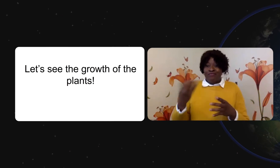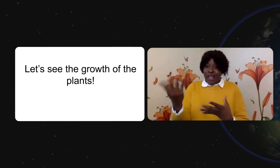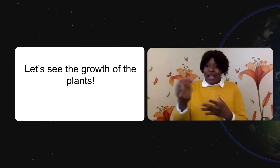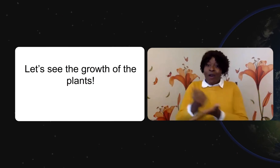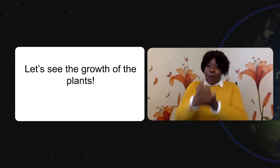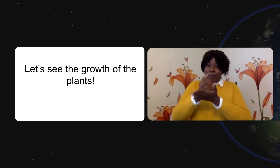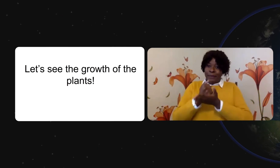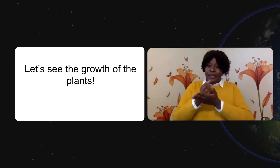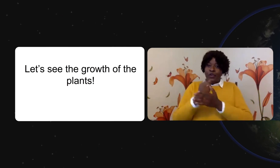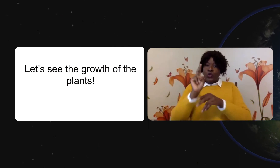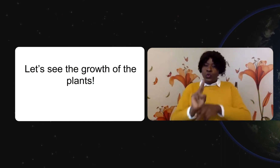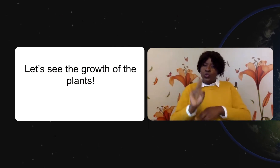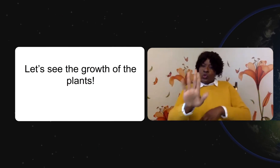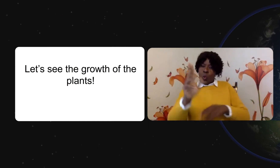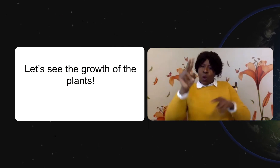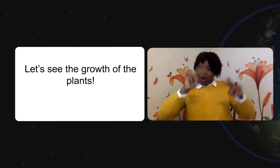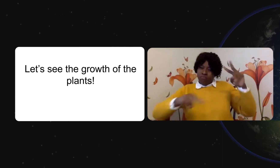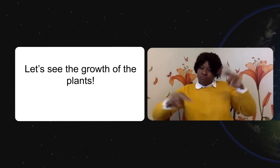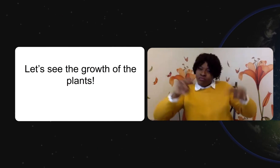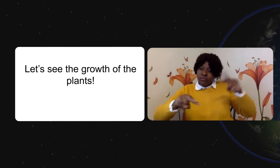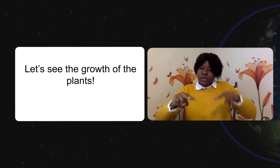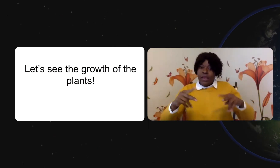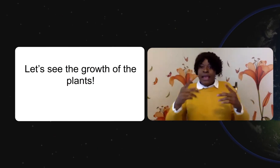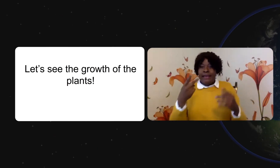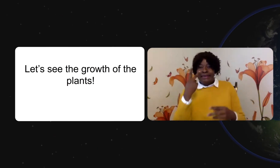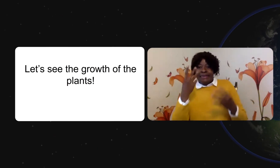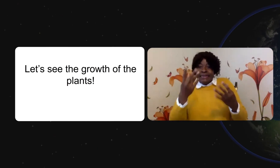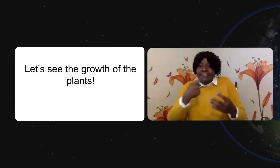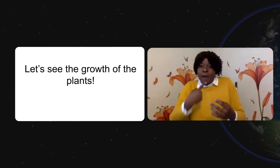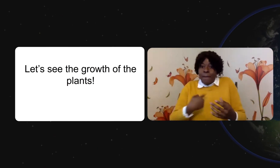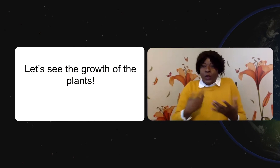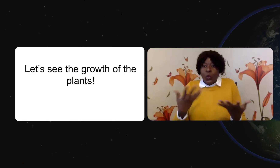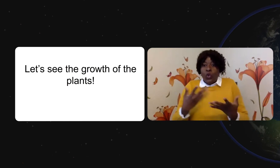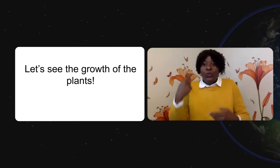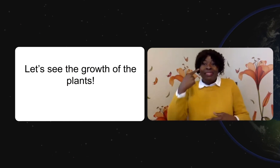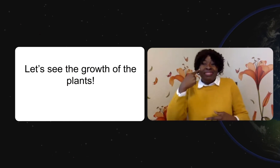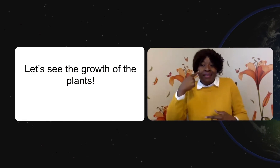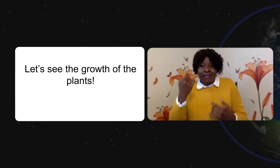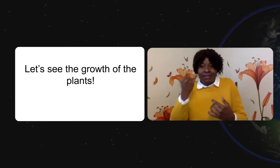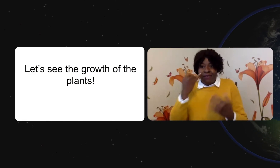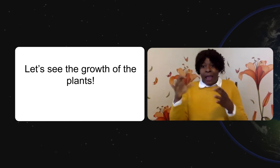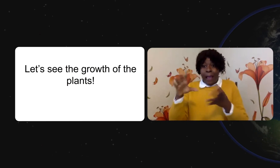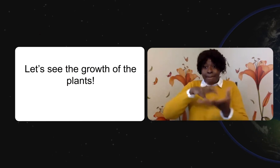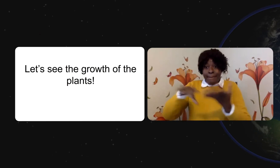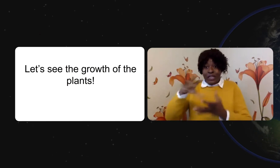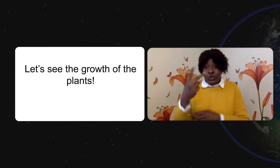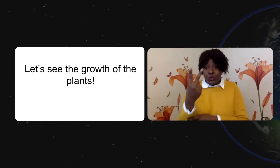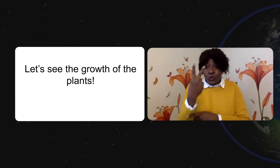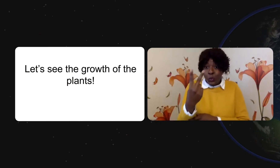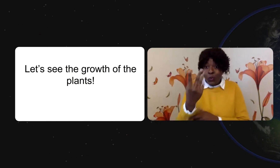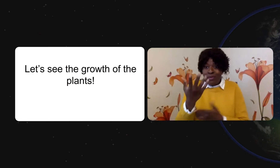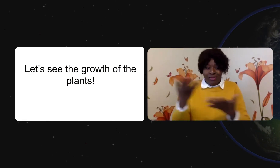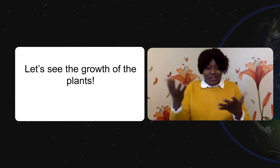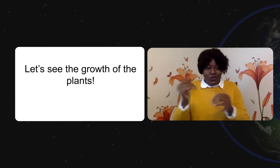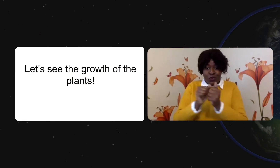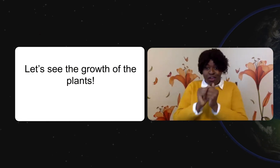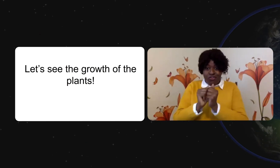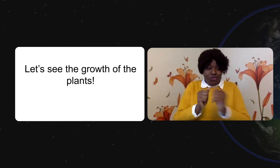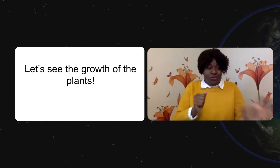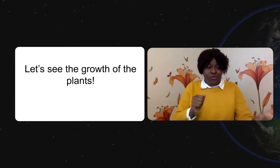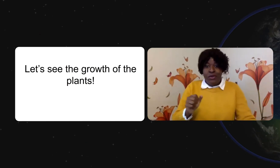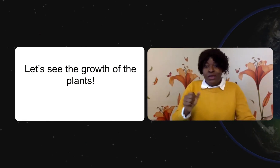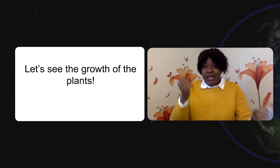So, use your observational skills to tell us what happens.